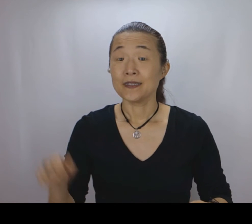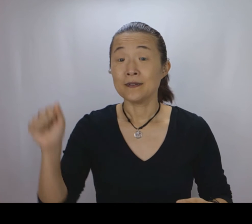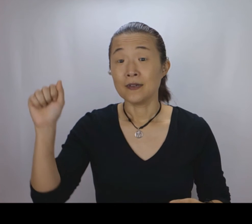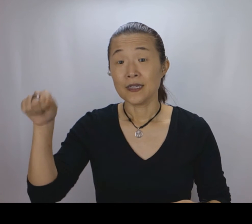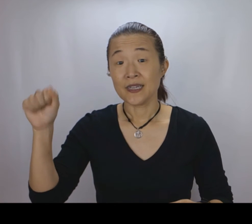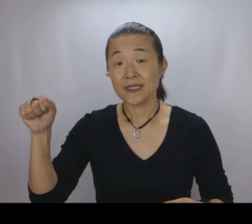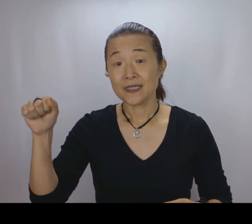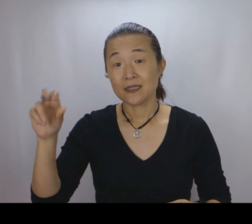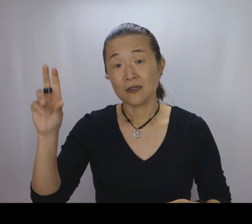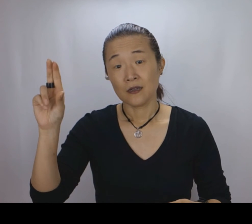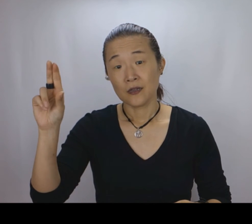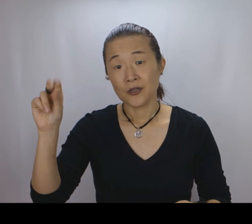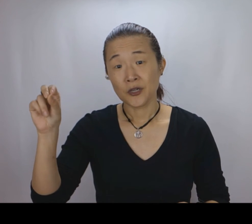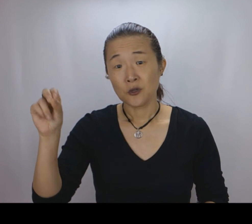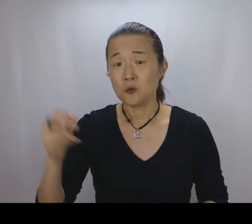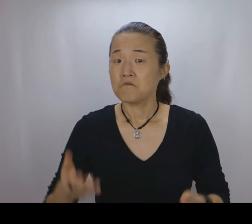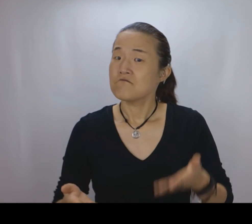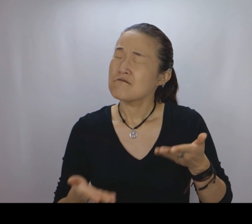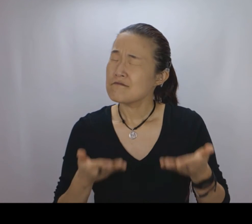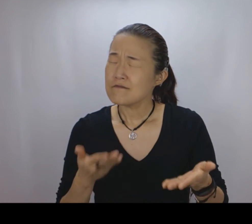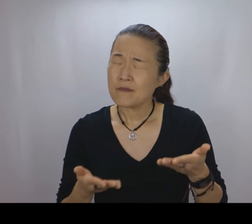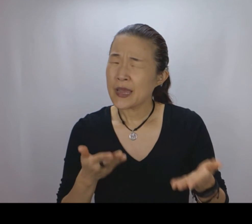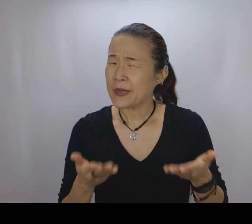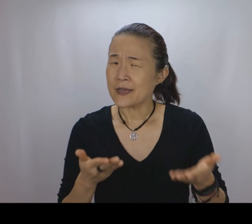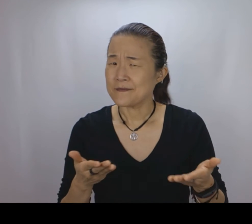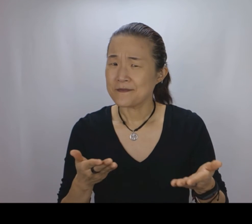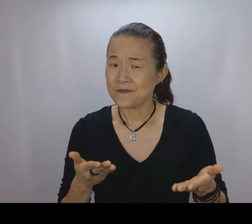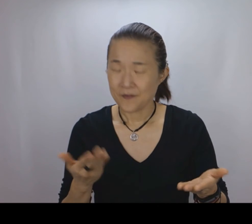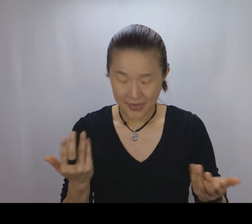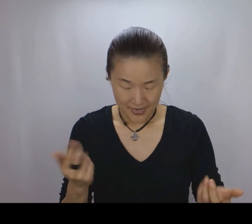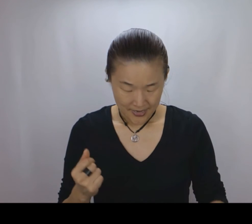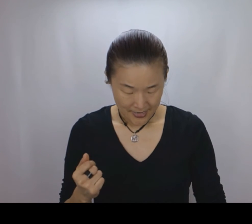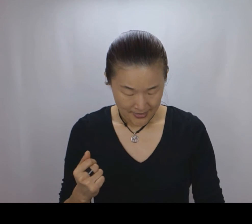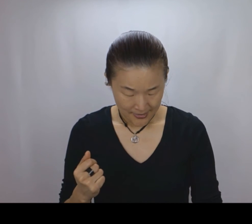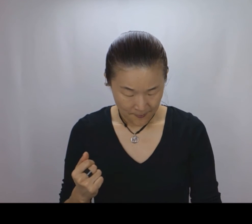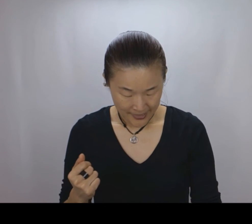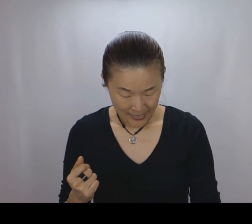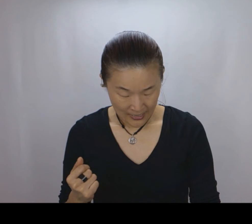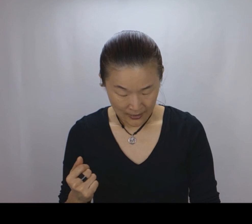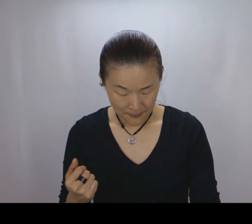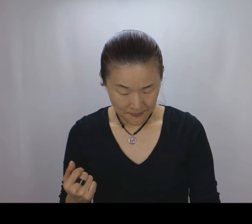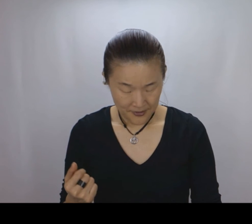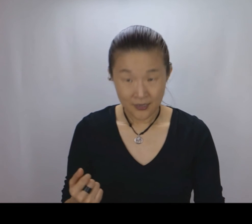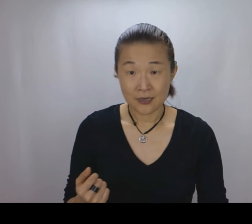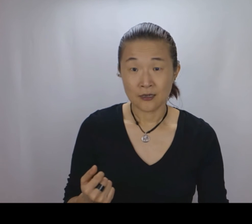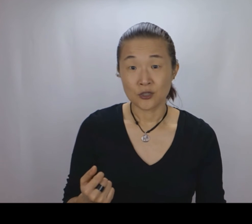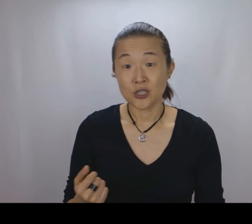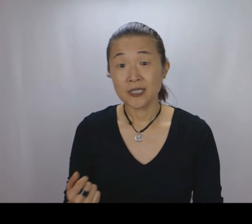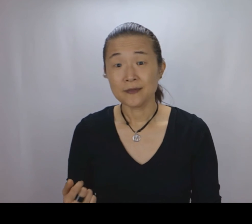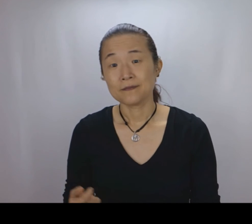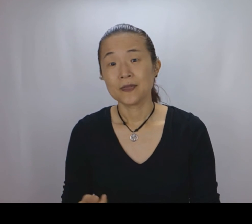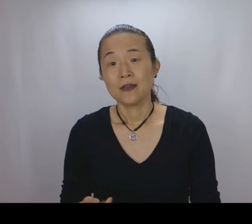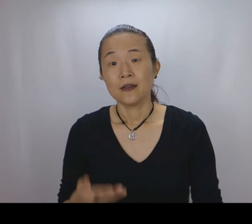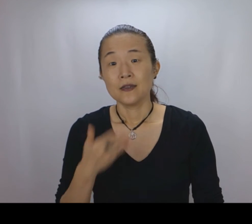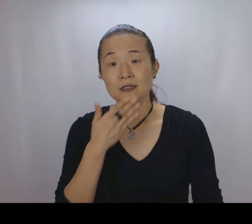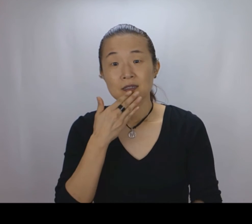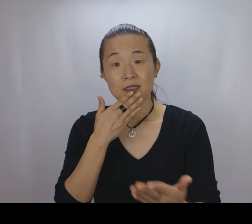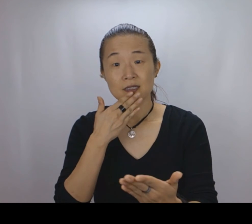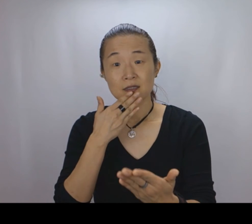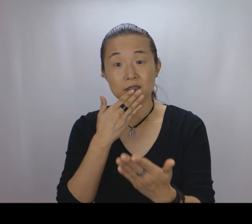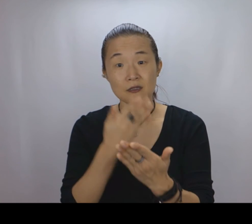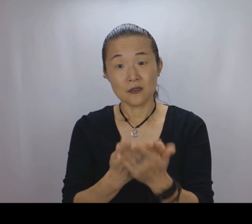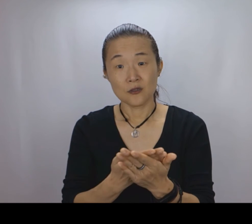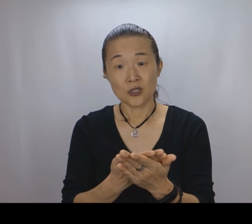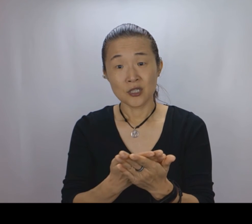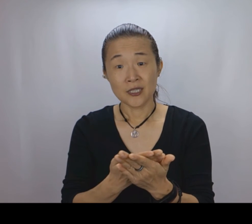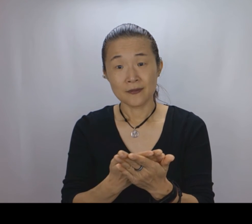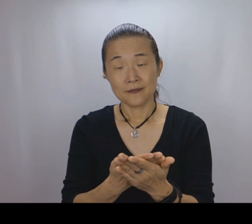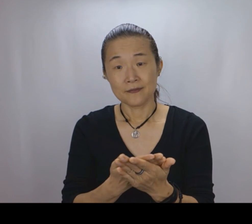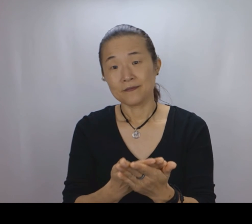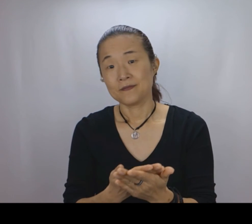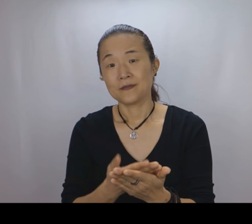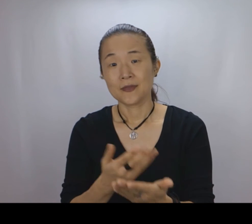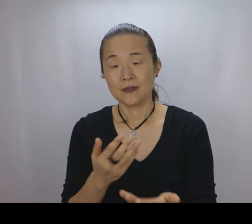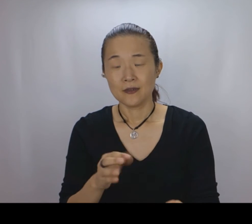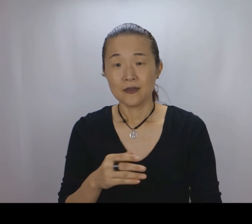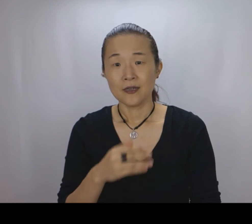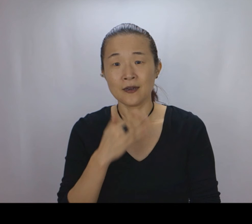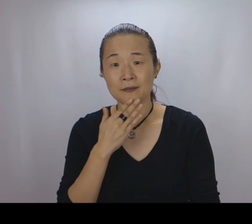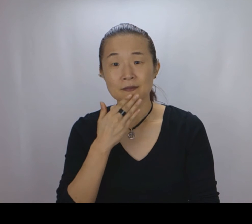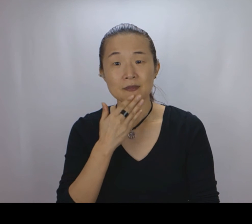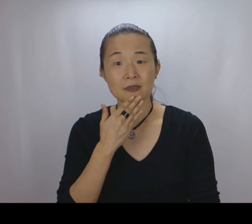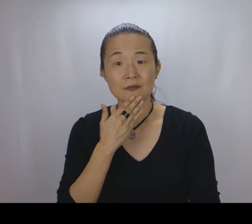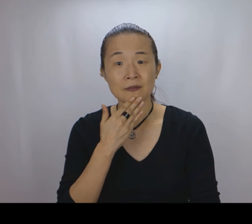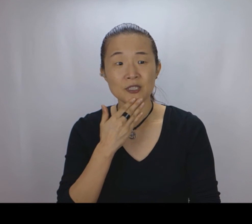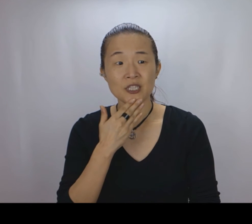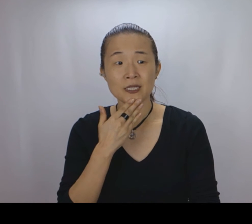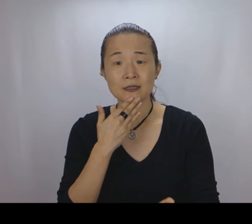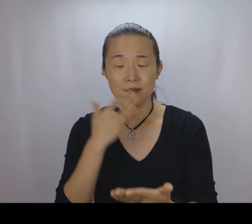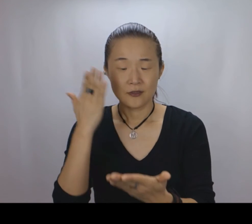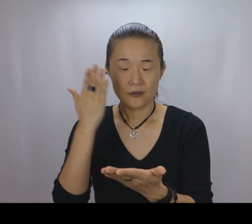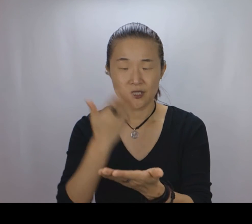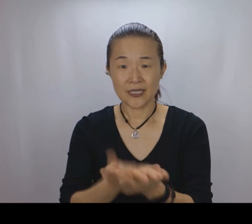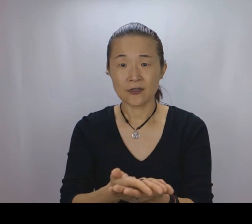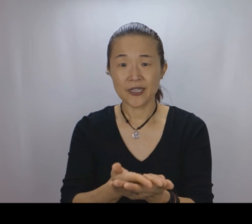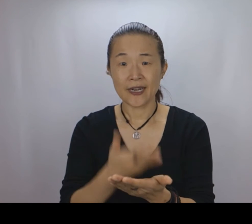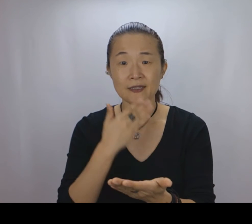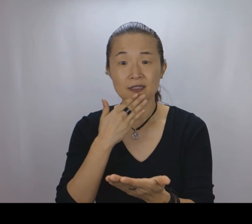So. Yes, no, maybe. Then we have good. Good. From the chin just down to your hand.